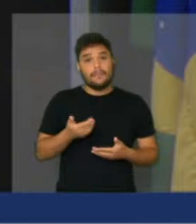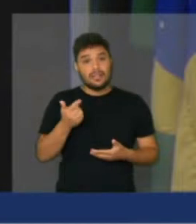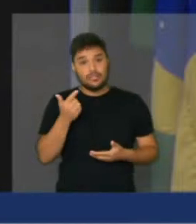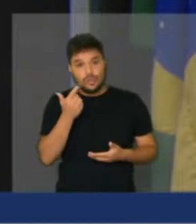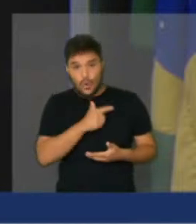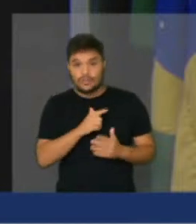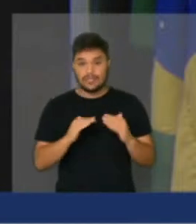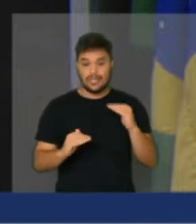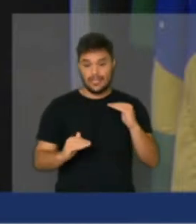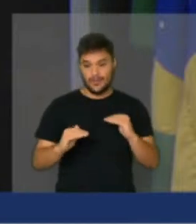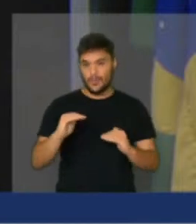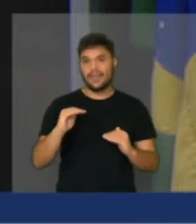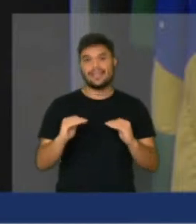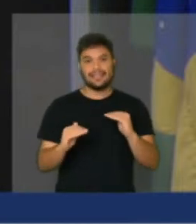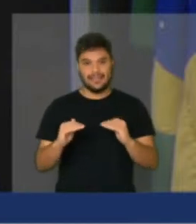CONTAS PÚBLICAS EM NOSSOS MUNICÍPIOS QUE SÃO